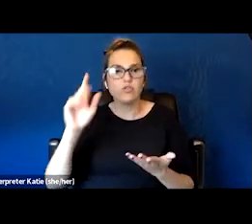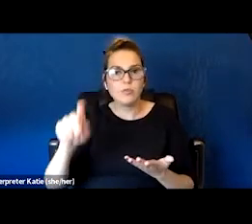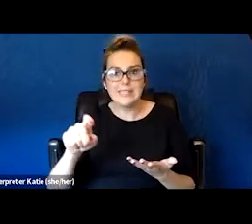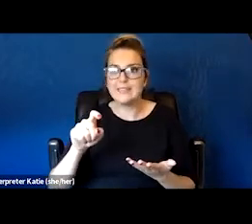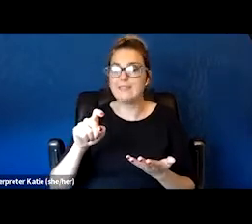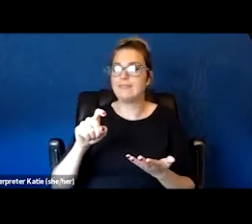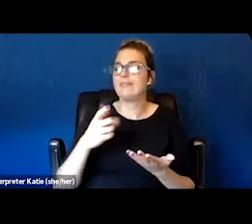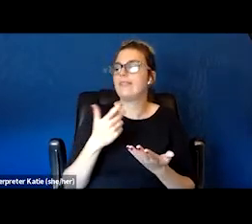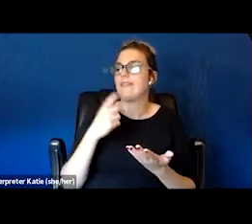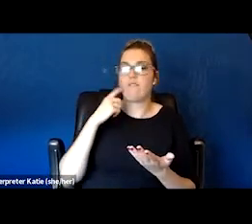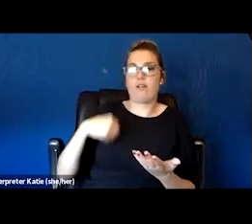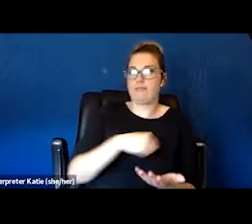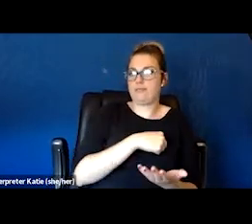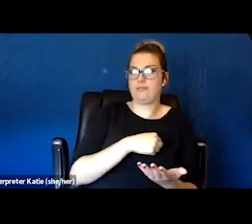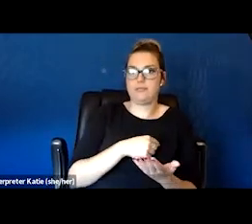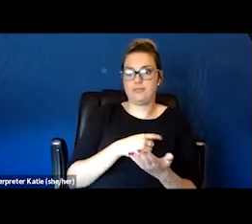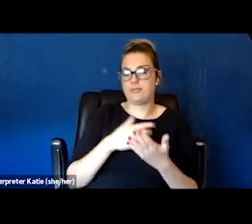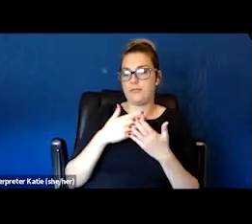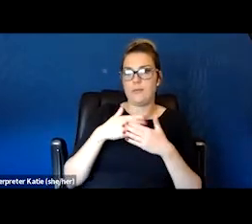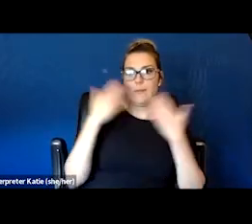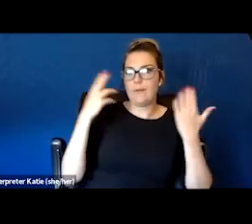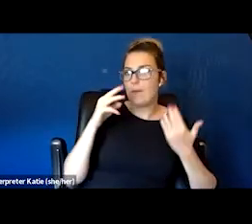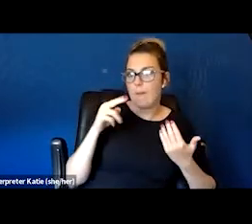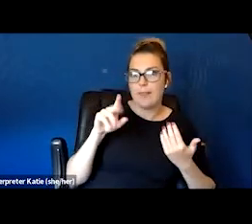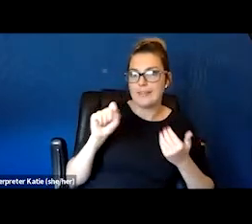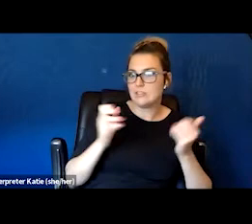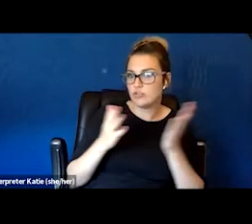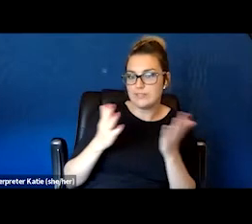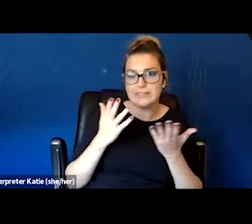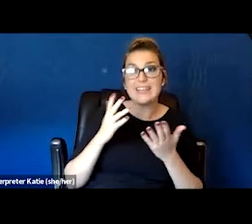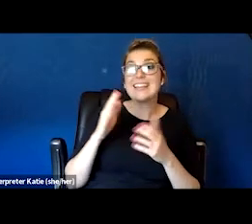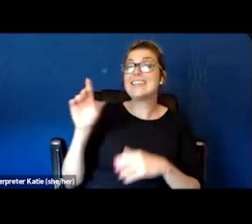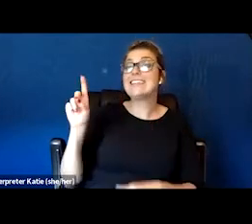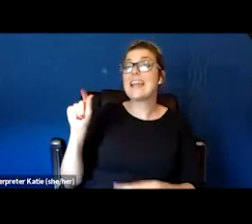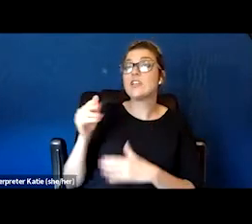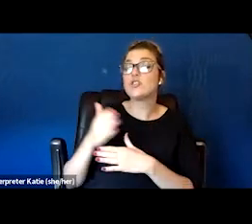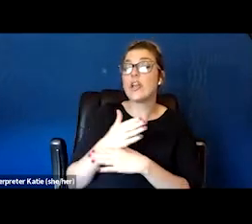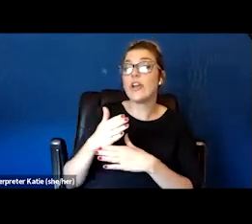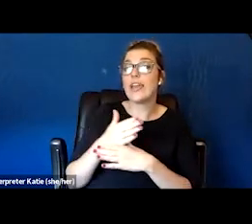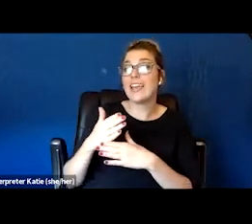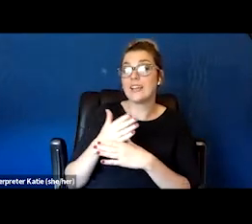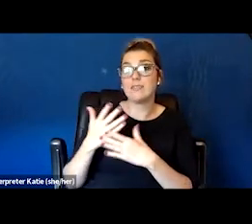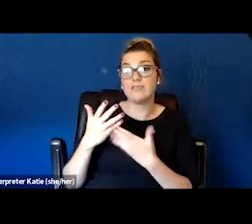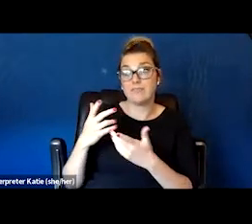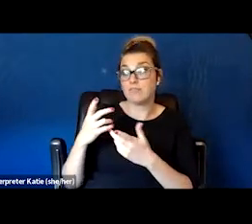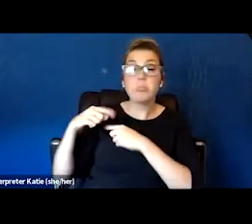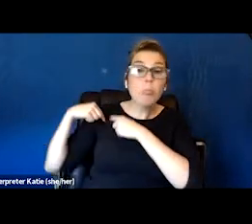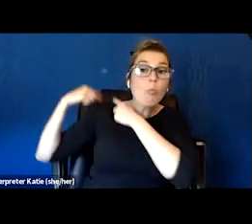the homeless services side, with that data sharing. That took a couple years to get up and running, but that's been hugely successful.